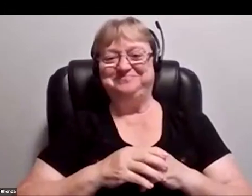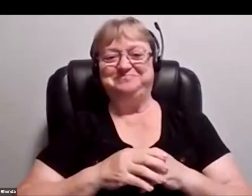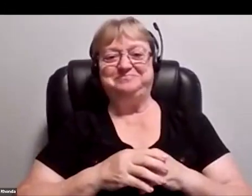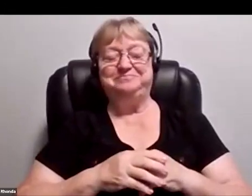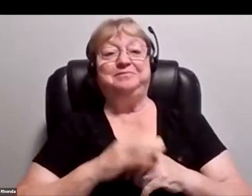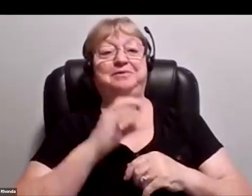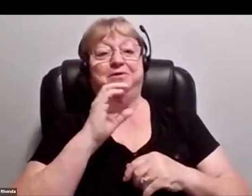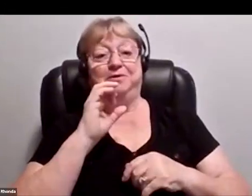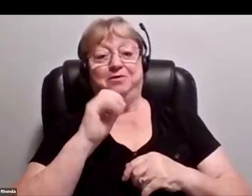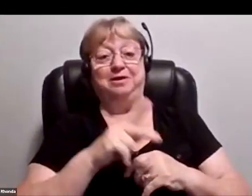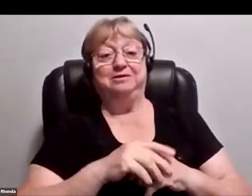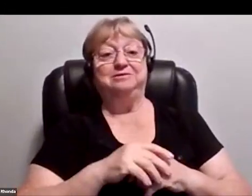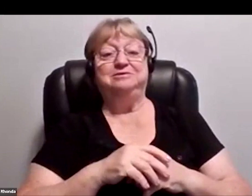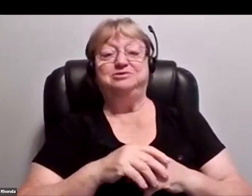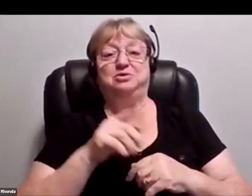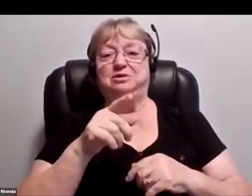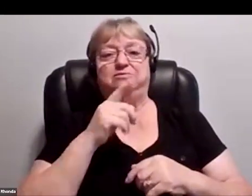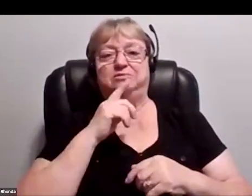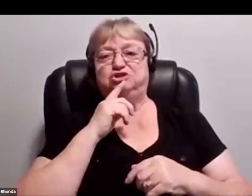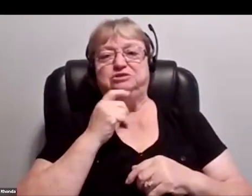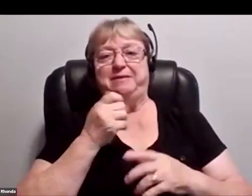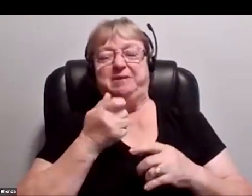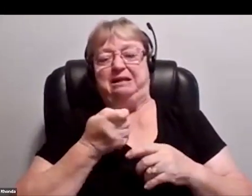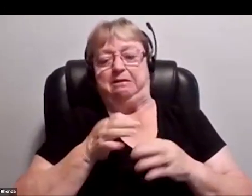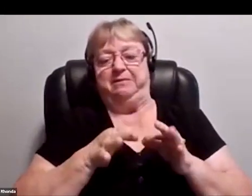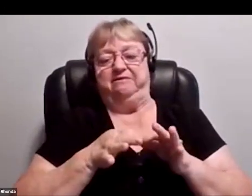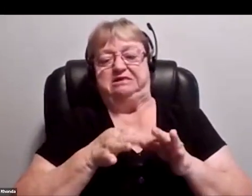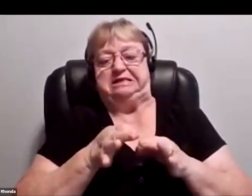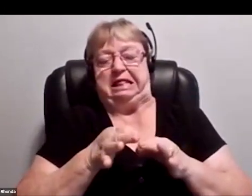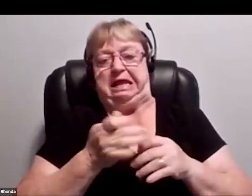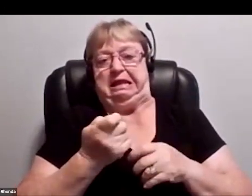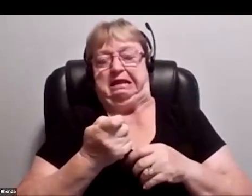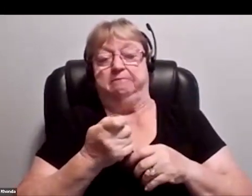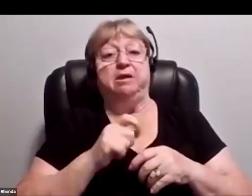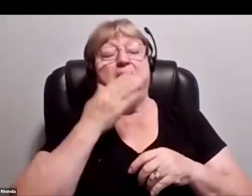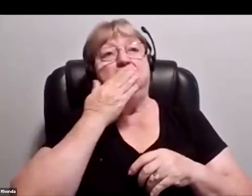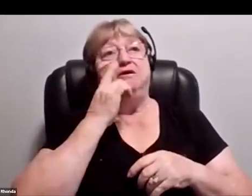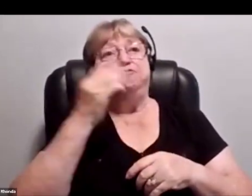Okay, so a short delay. Yes, there might be a bit of a delay. Thank you for inviting us.